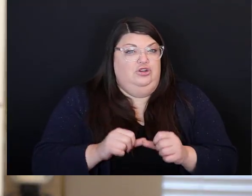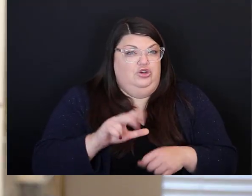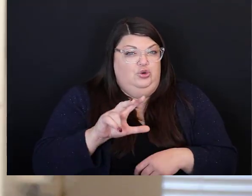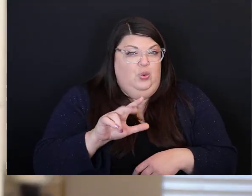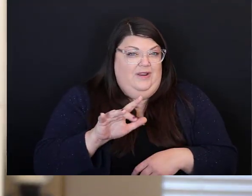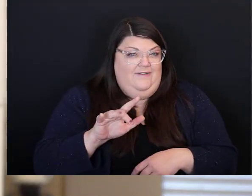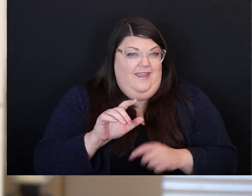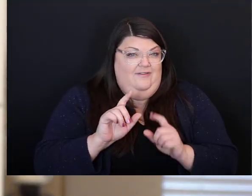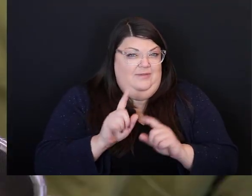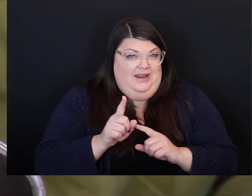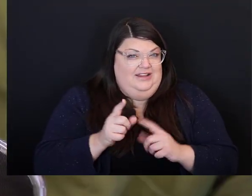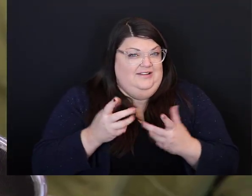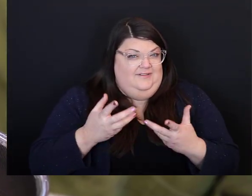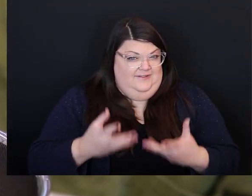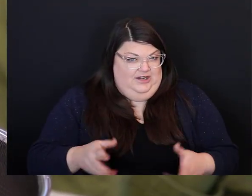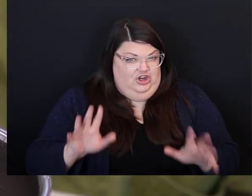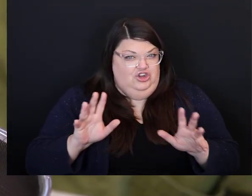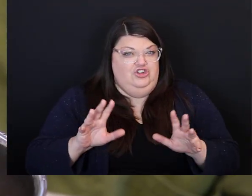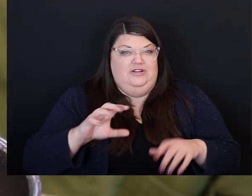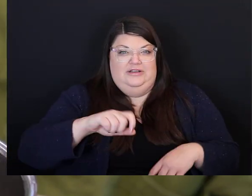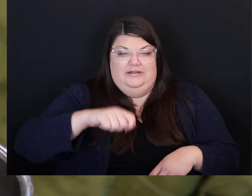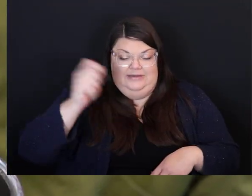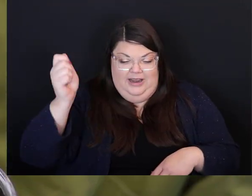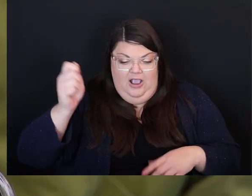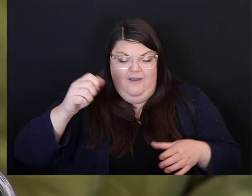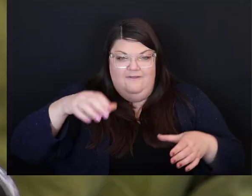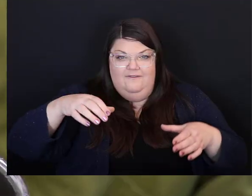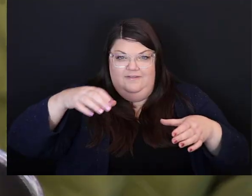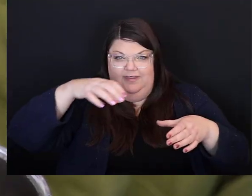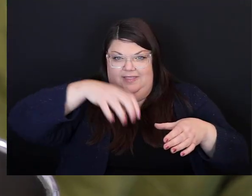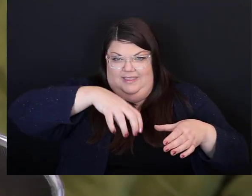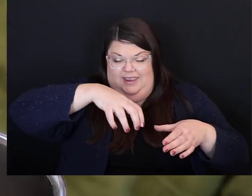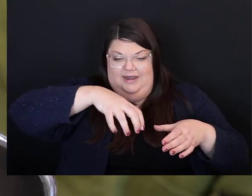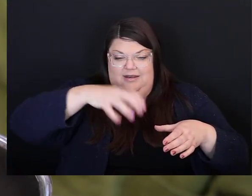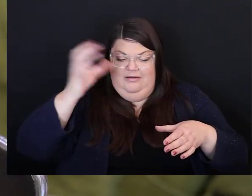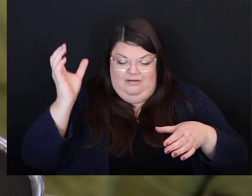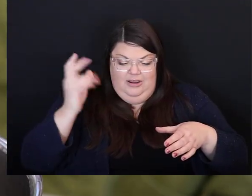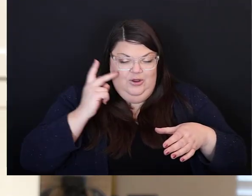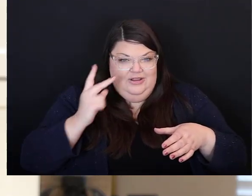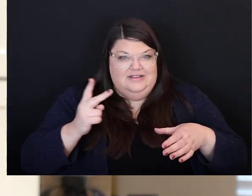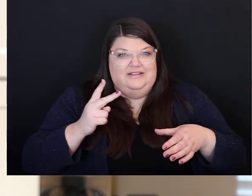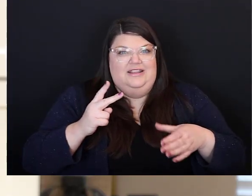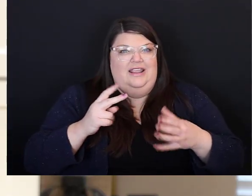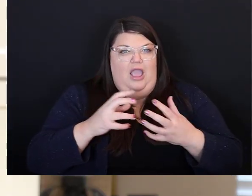And take the lid off. See everything's broken down now. It's nice and soupy, which is great.